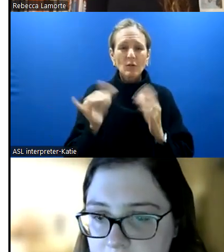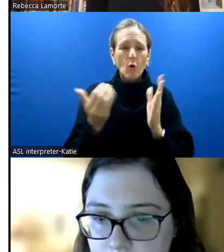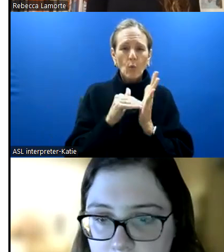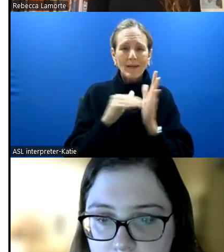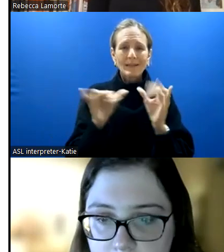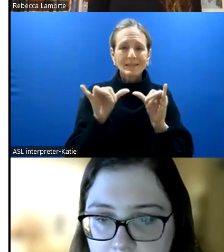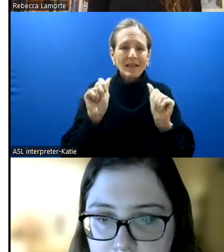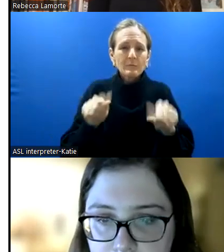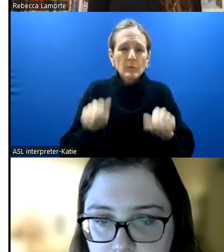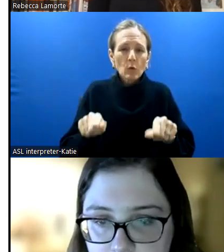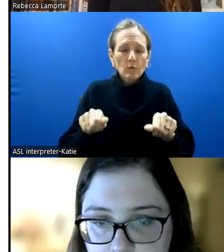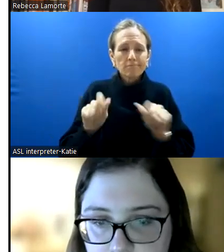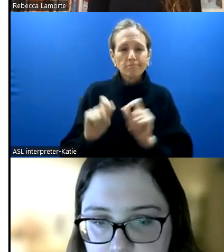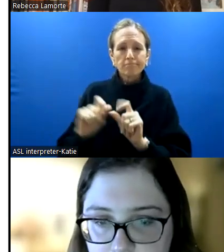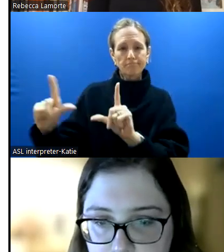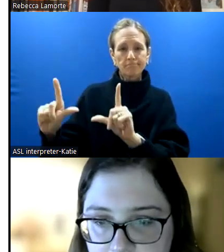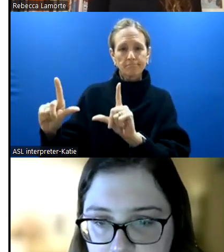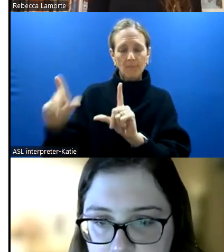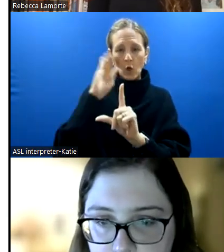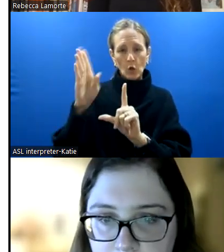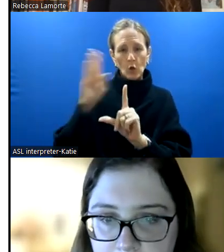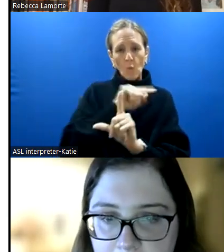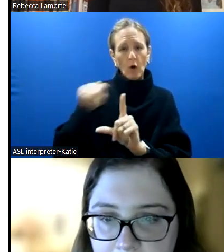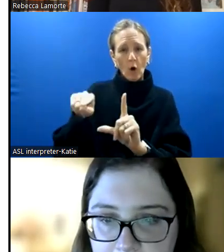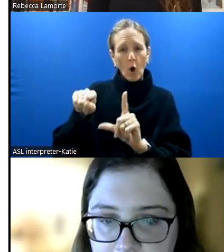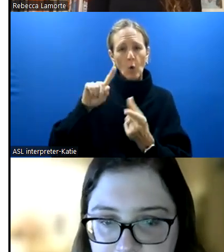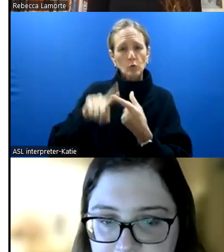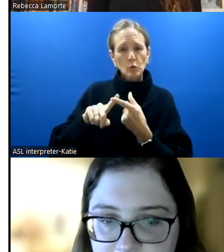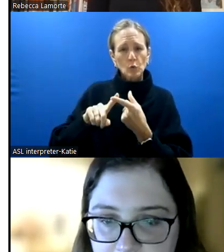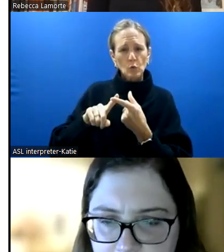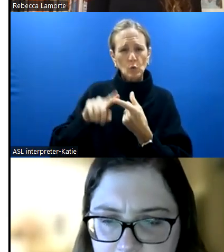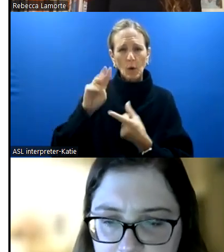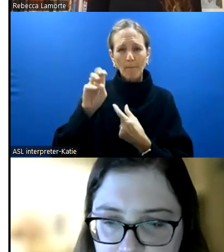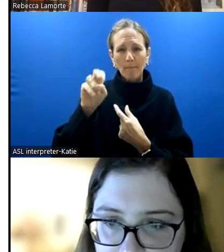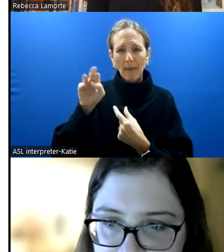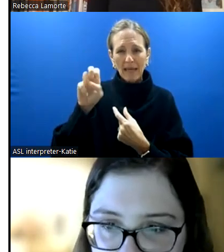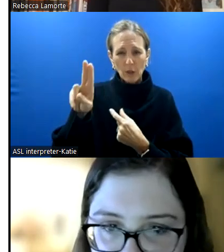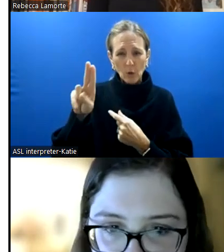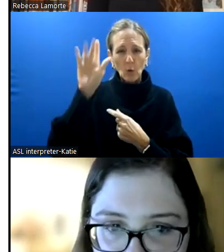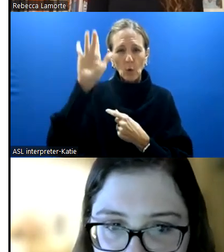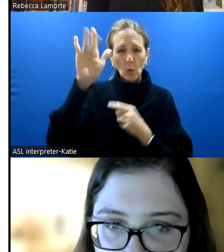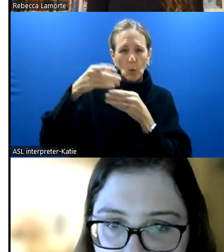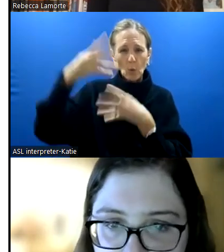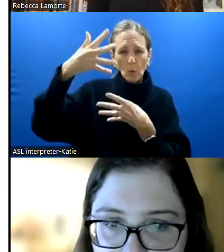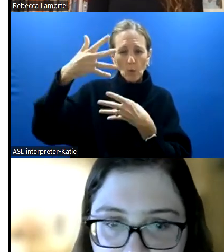You will go to your menu, and it is, let me see here,